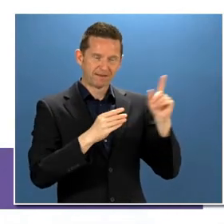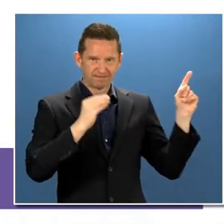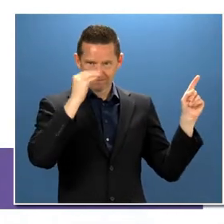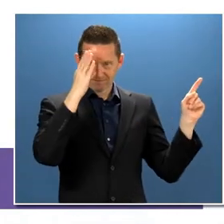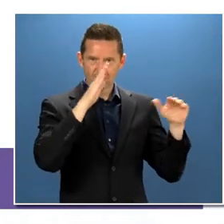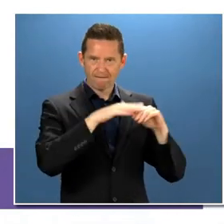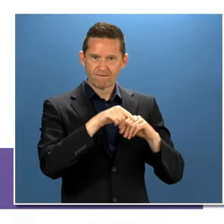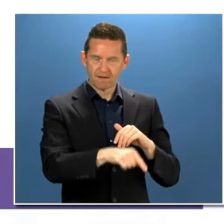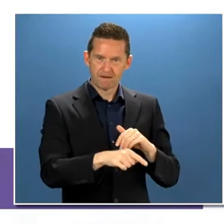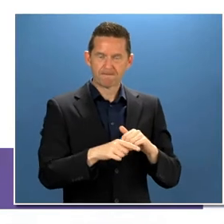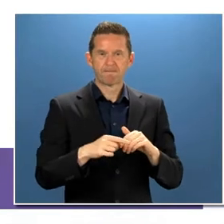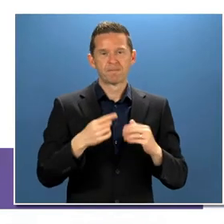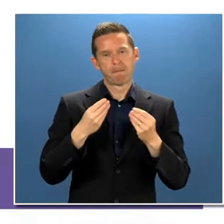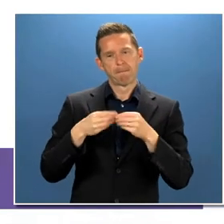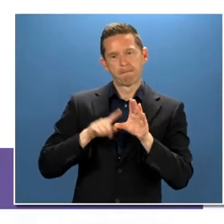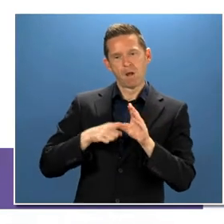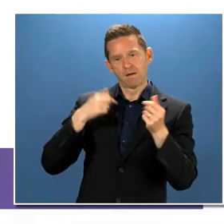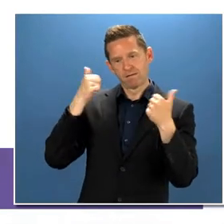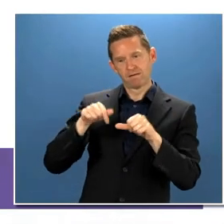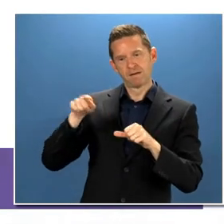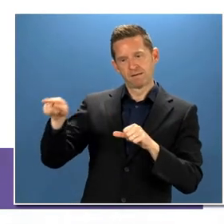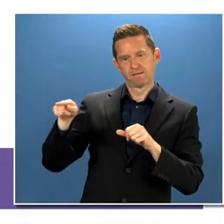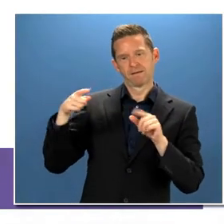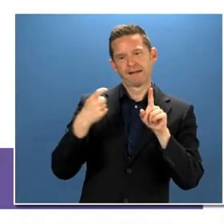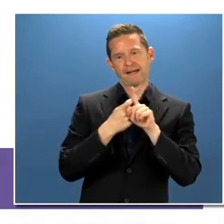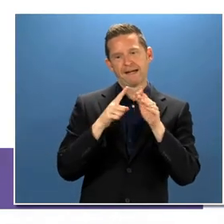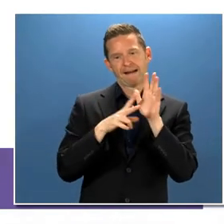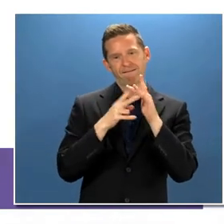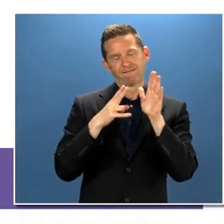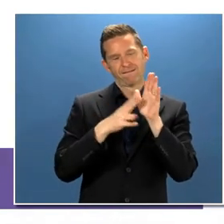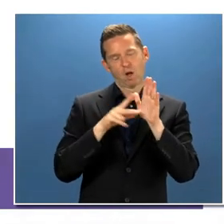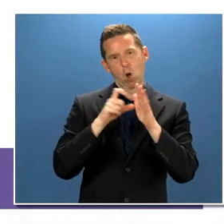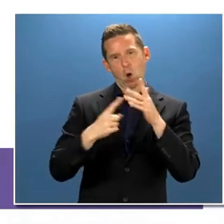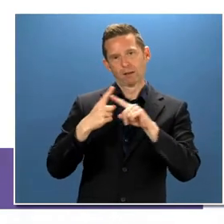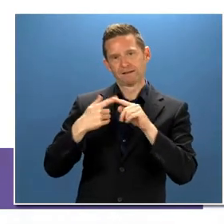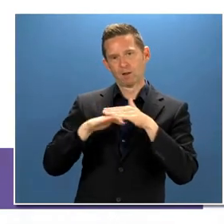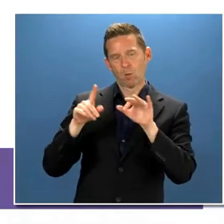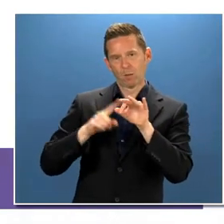of Kevin Cox in Queensland. Yes, there is an issue of discrimination in that setting.